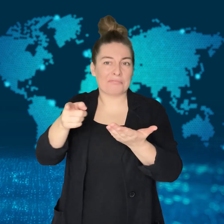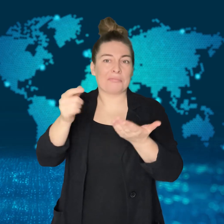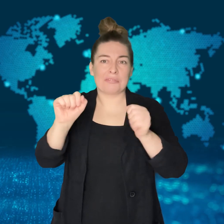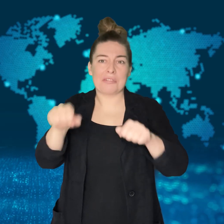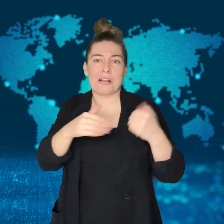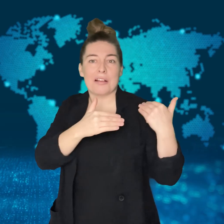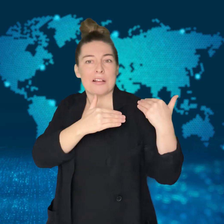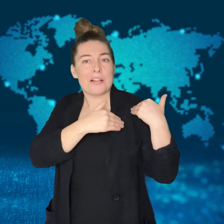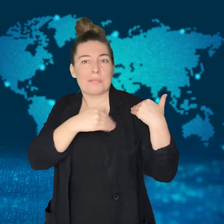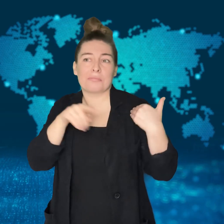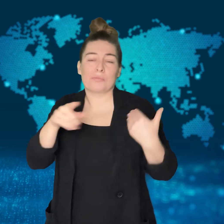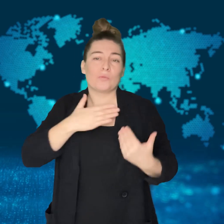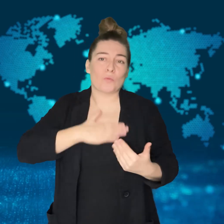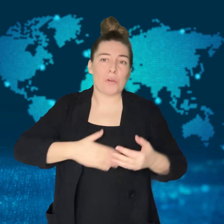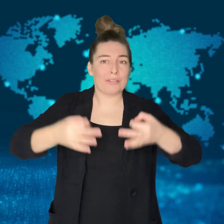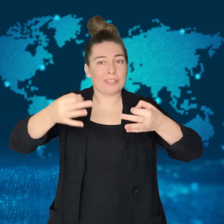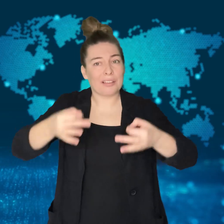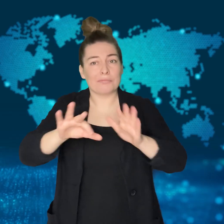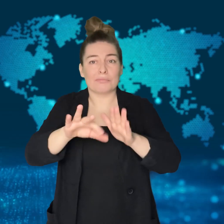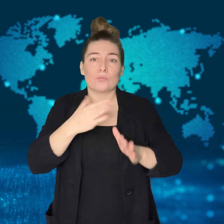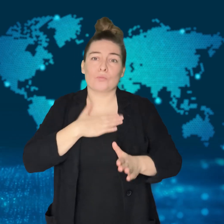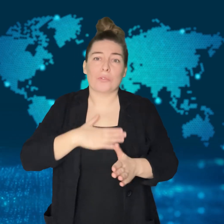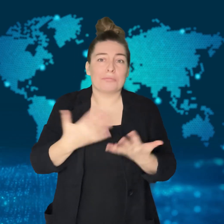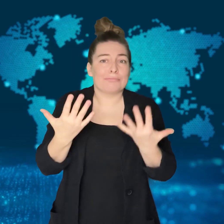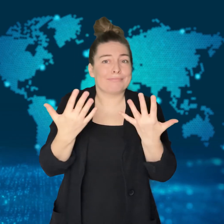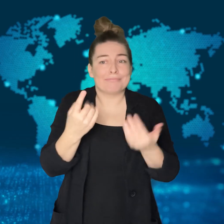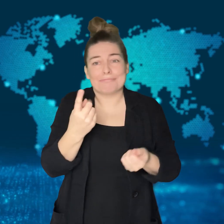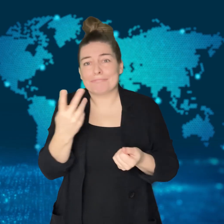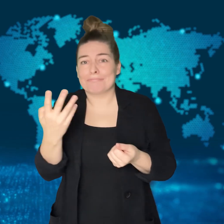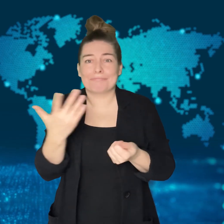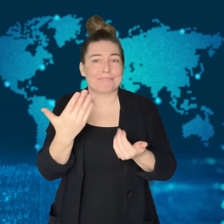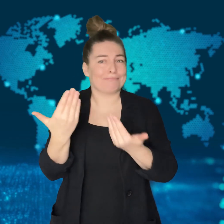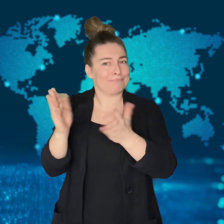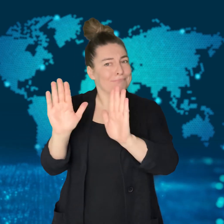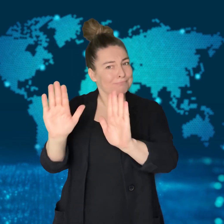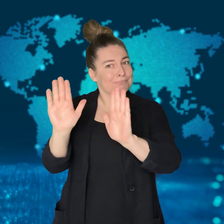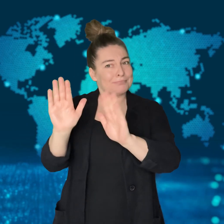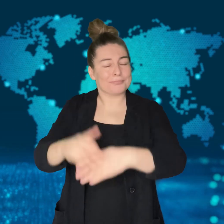children should be left to the parents.